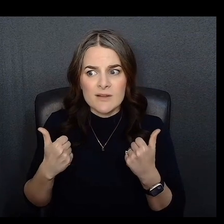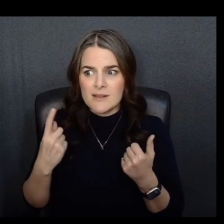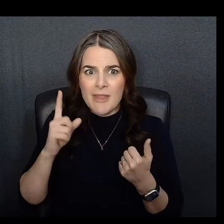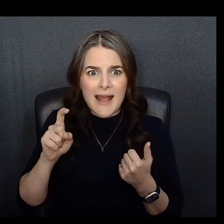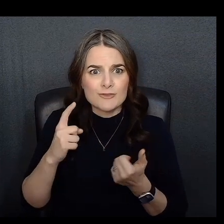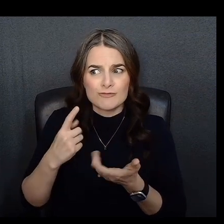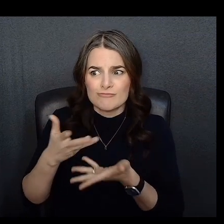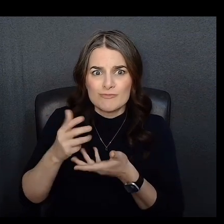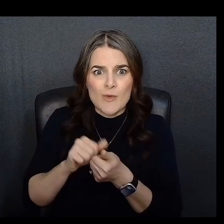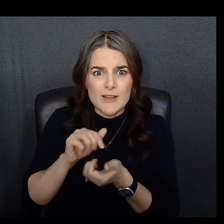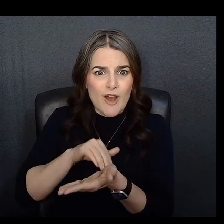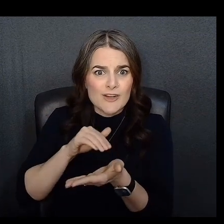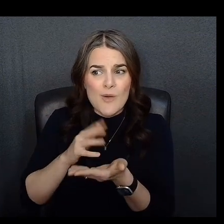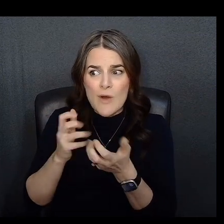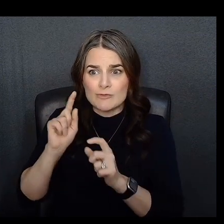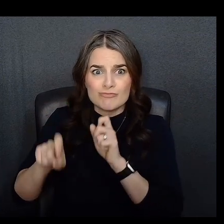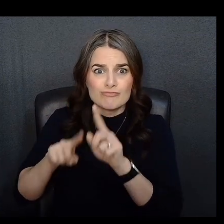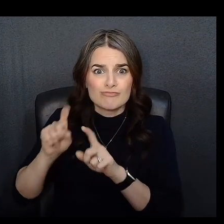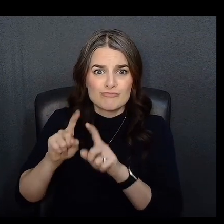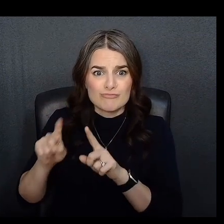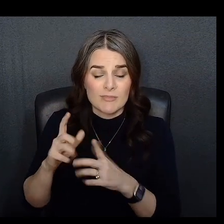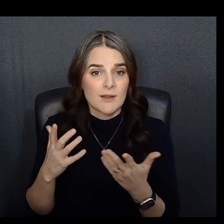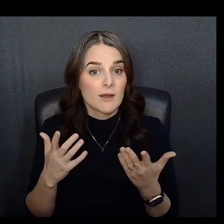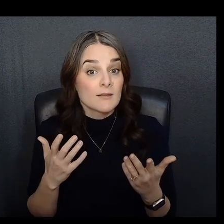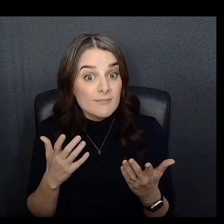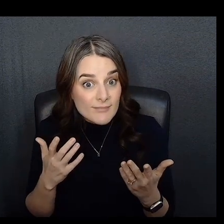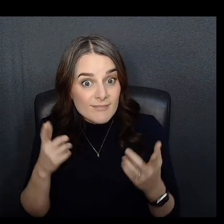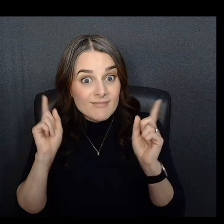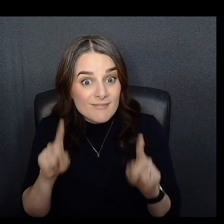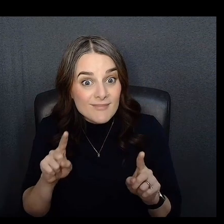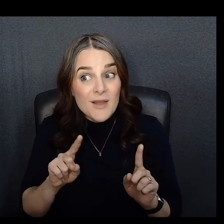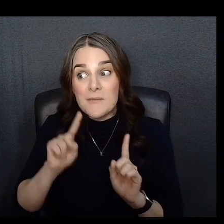He wanted to ask those questions, but when he went to his health care page in his AAC system,